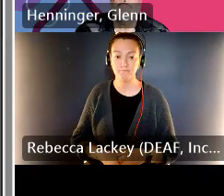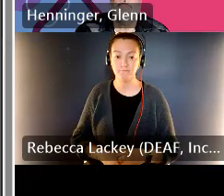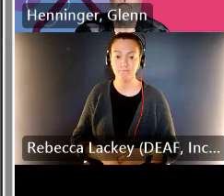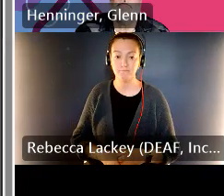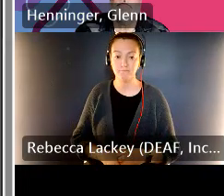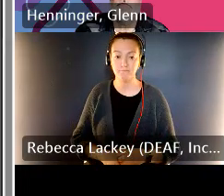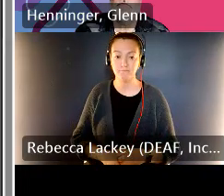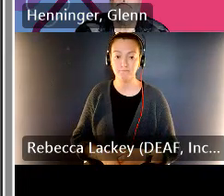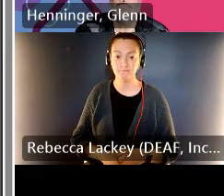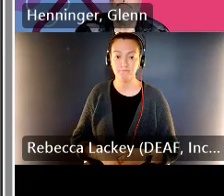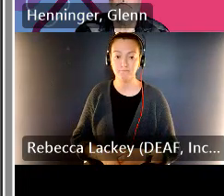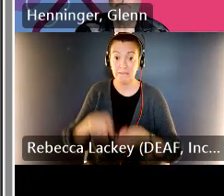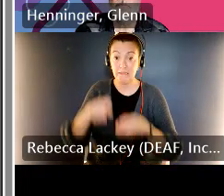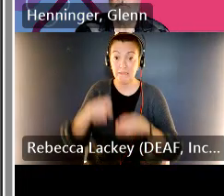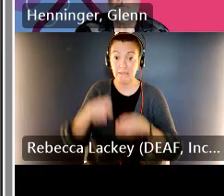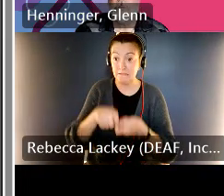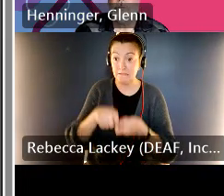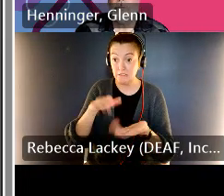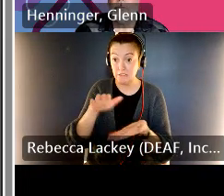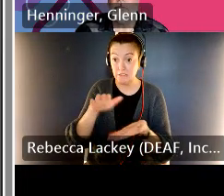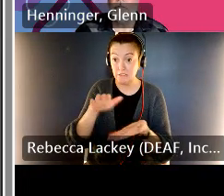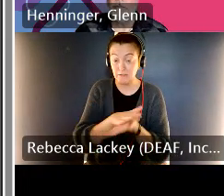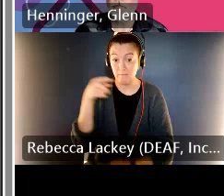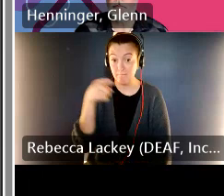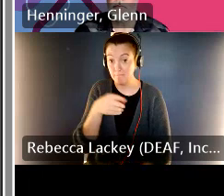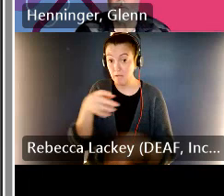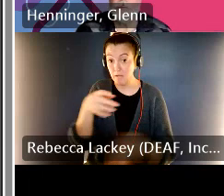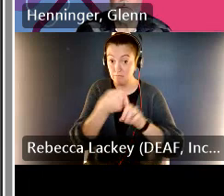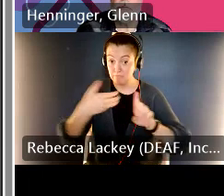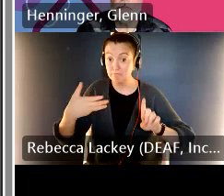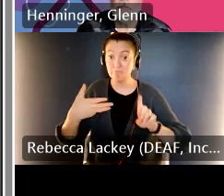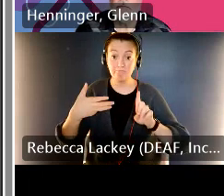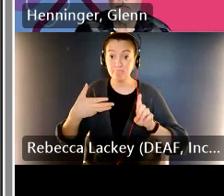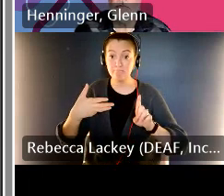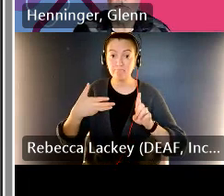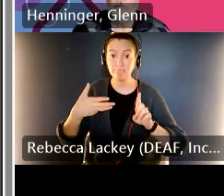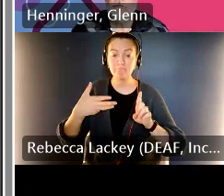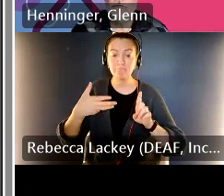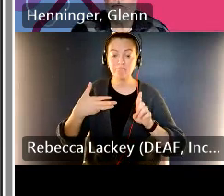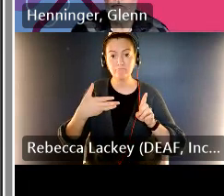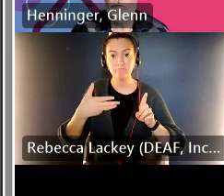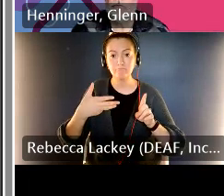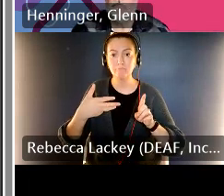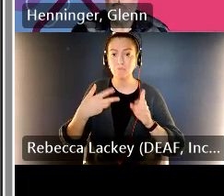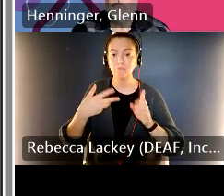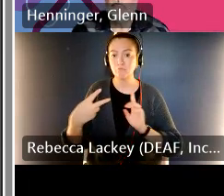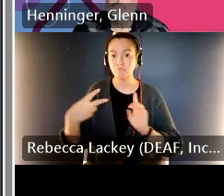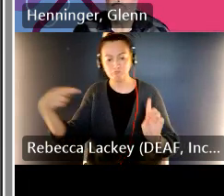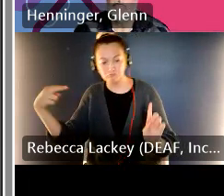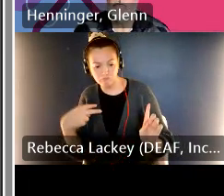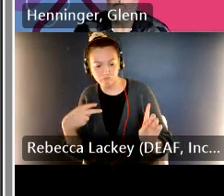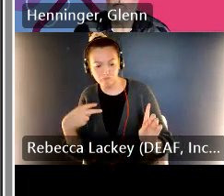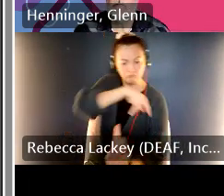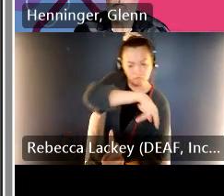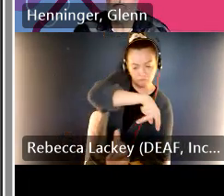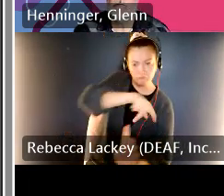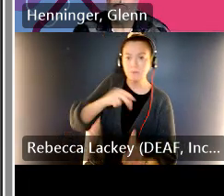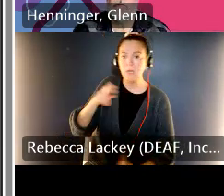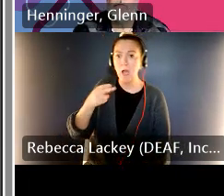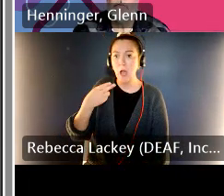The detail sheet outlines a standard parabolic profile speed hump that is